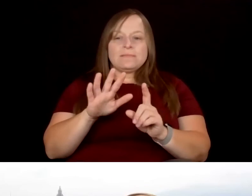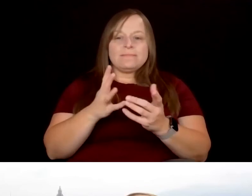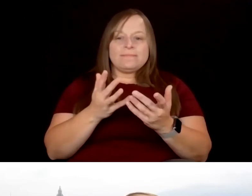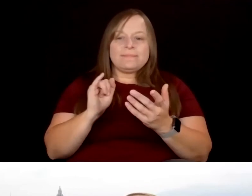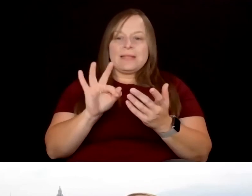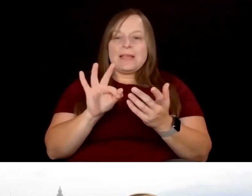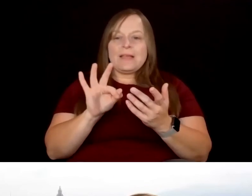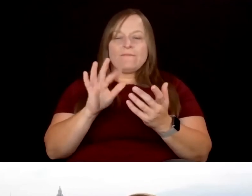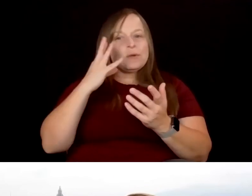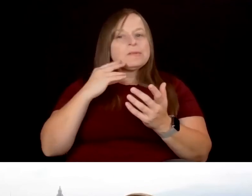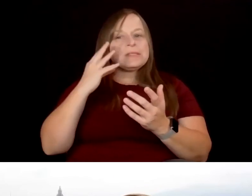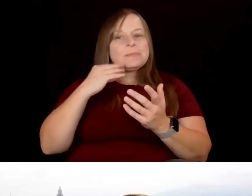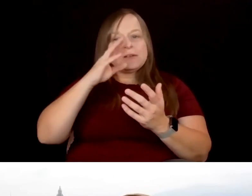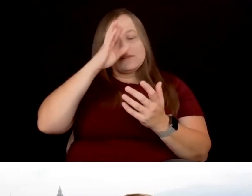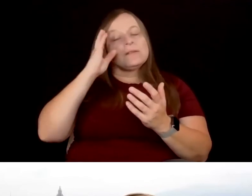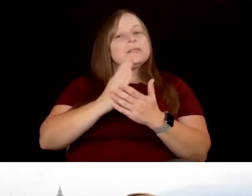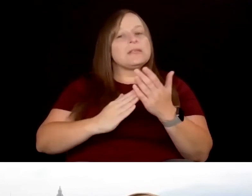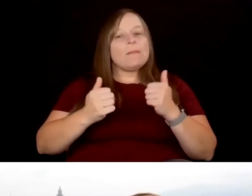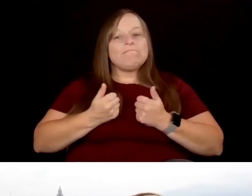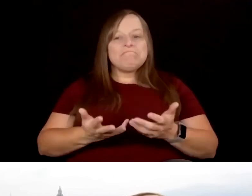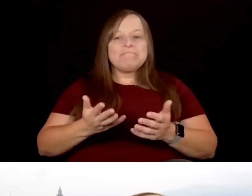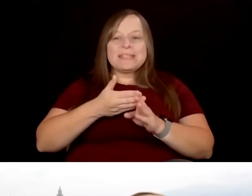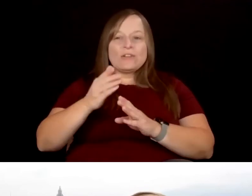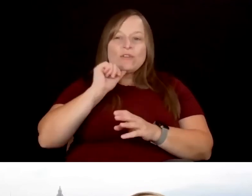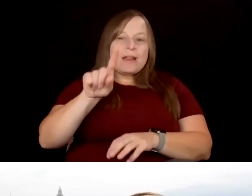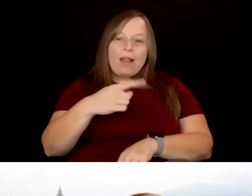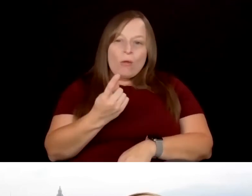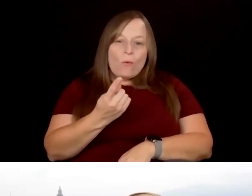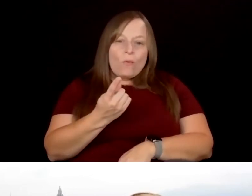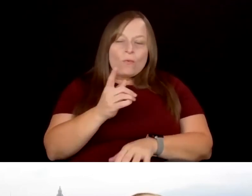If you're experiencing some fatigue in this area, you're not alone. We're all together.